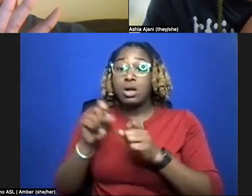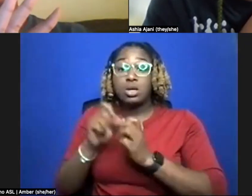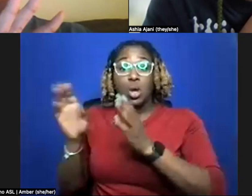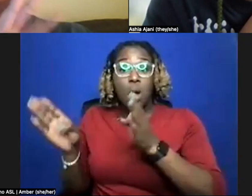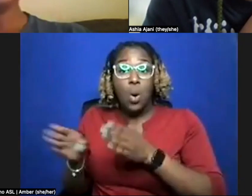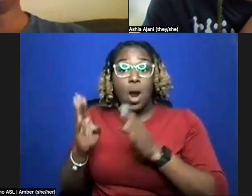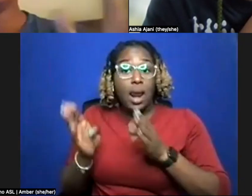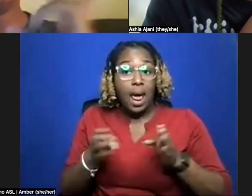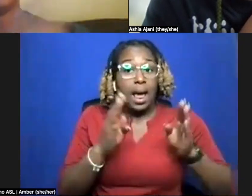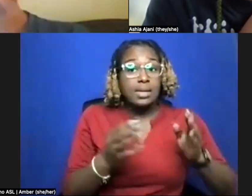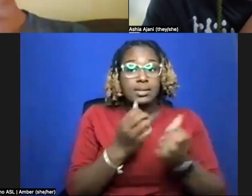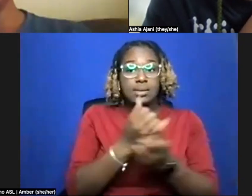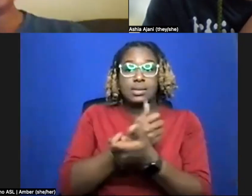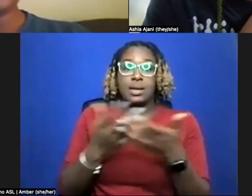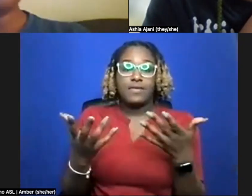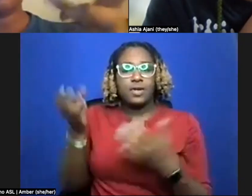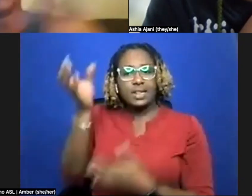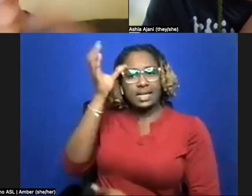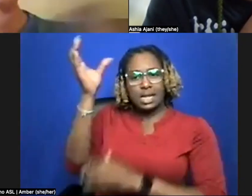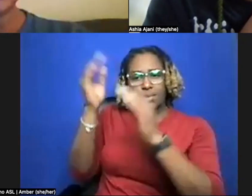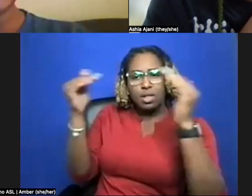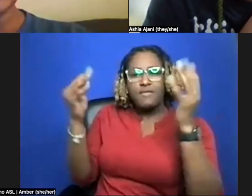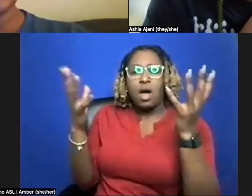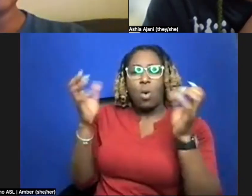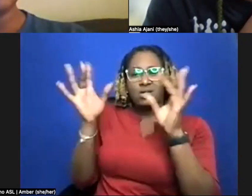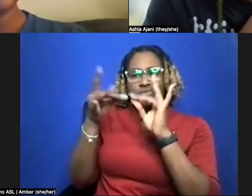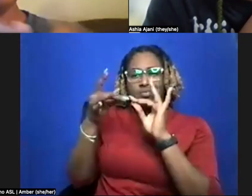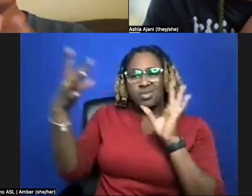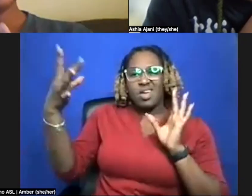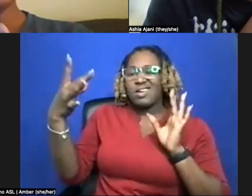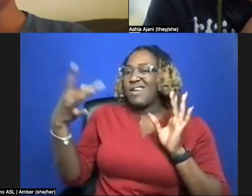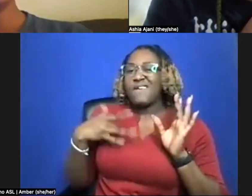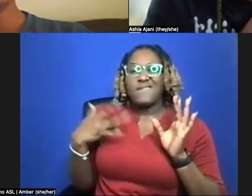at a conceptual level, I wanted to depart from like a feeling linear, but also